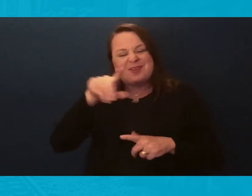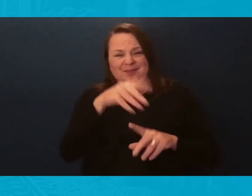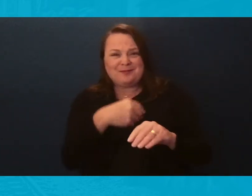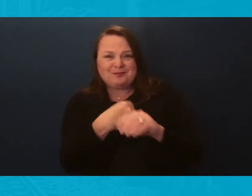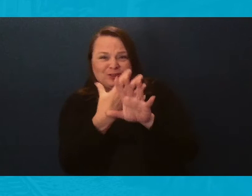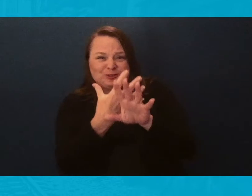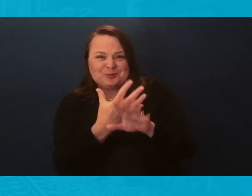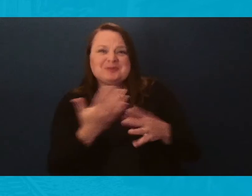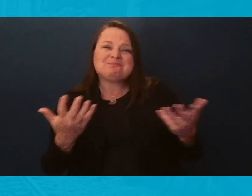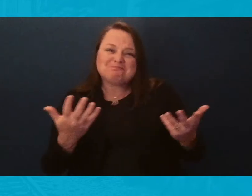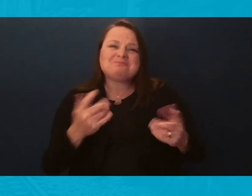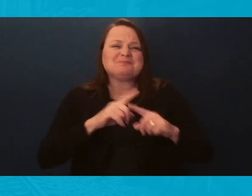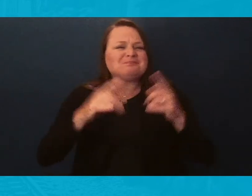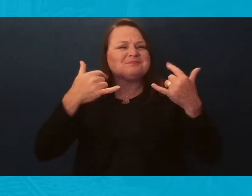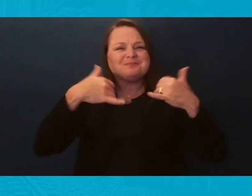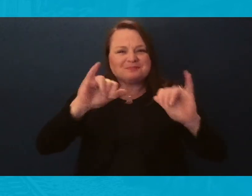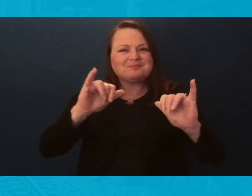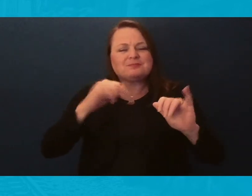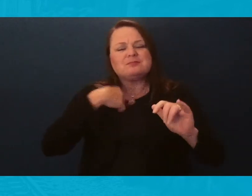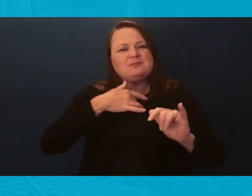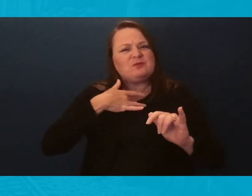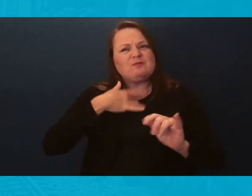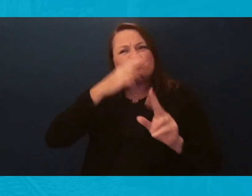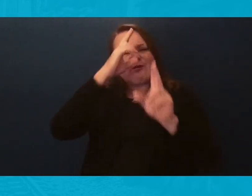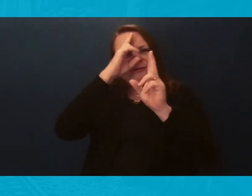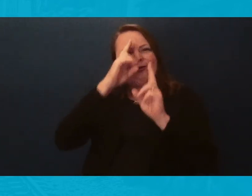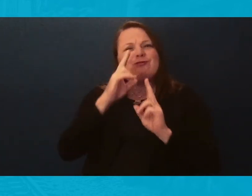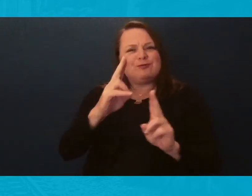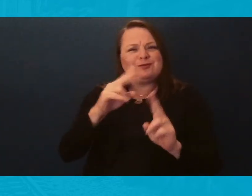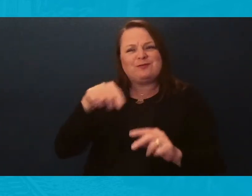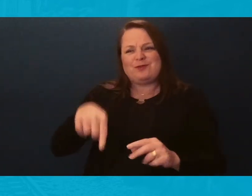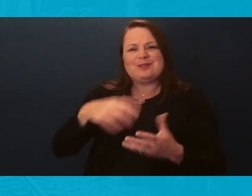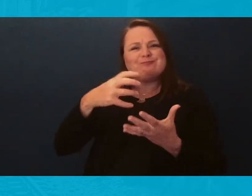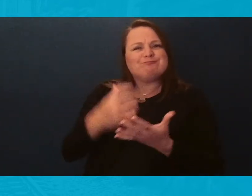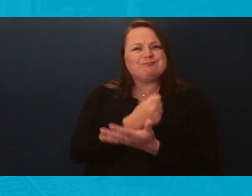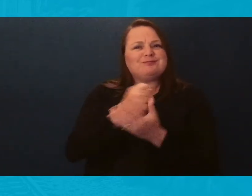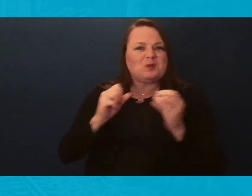And it is such an honor to consider this opportunity.